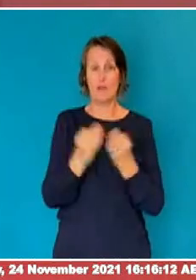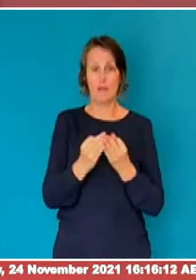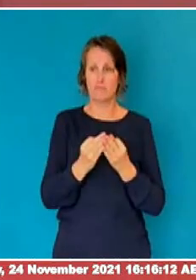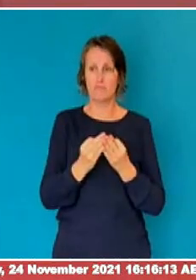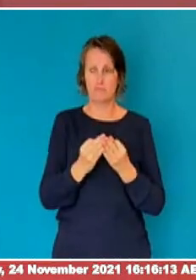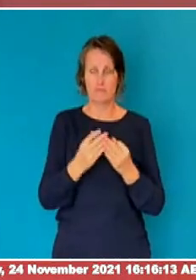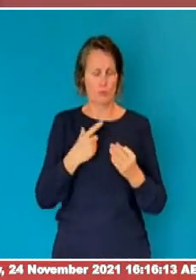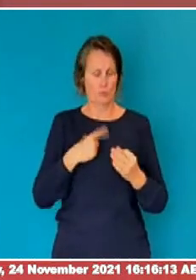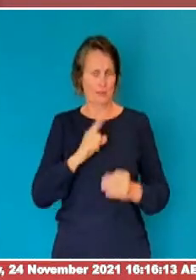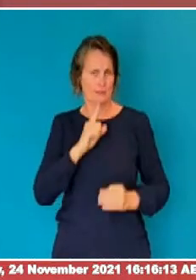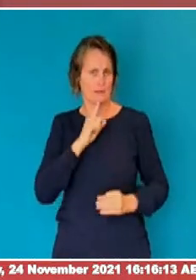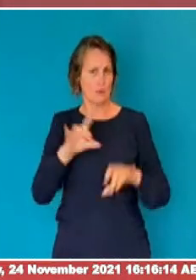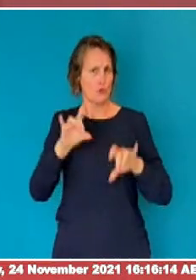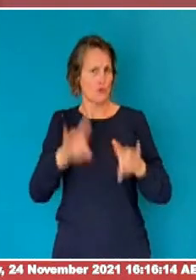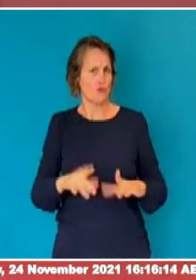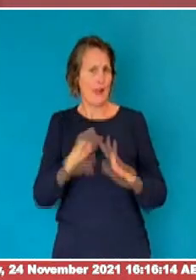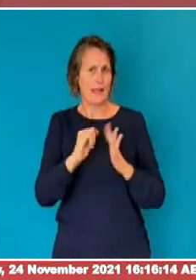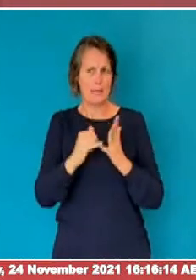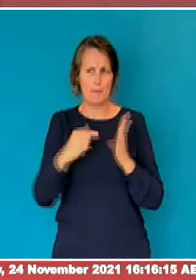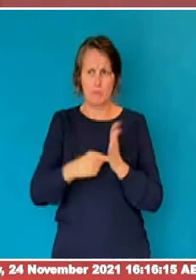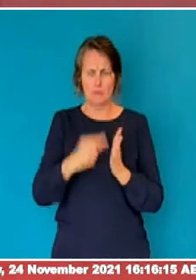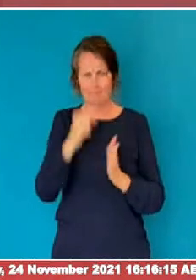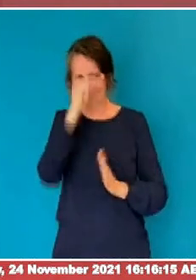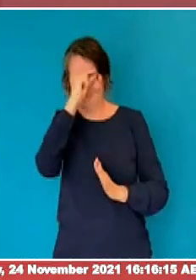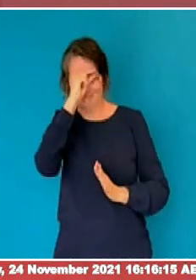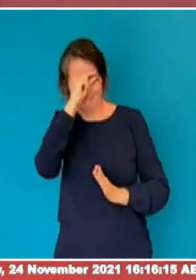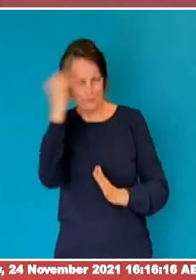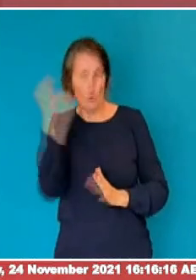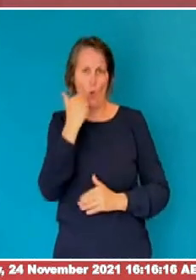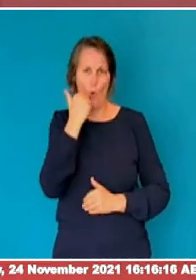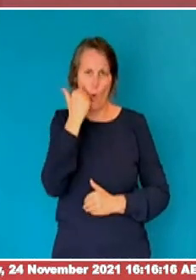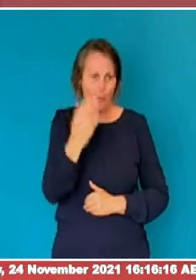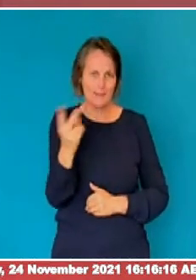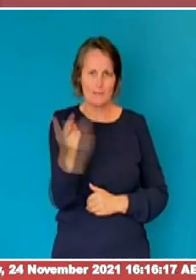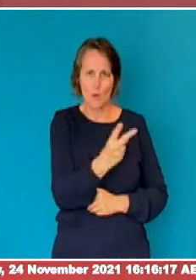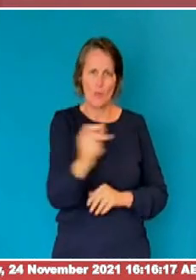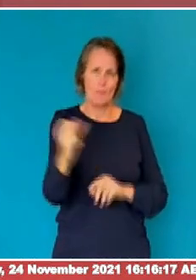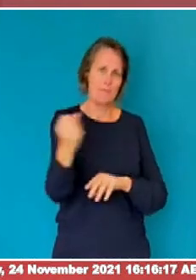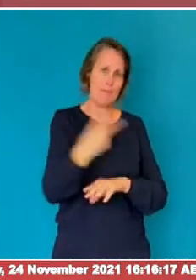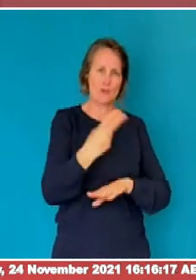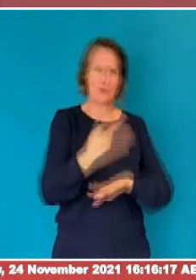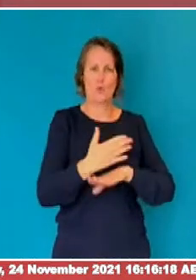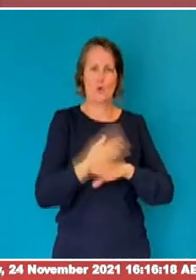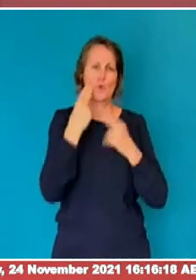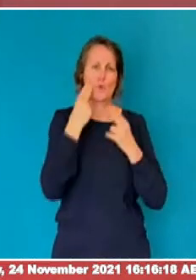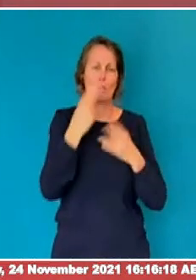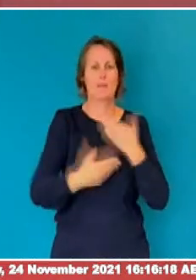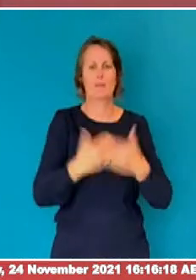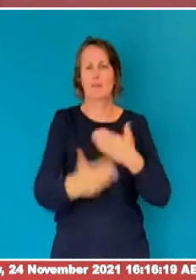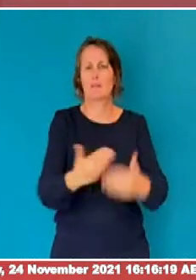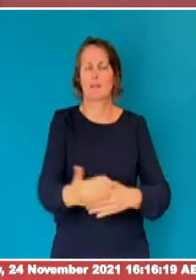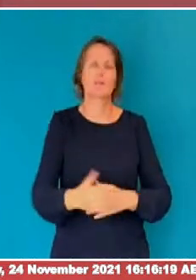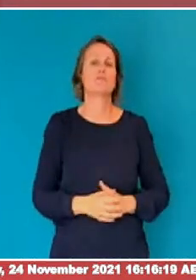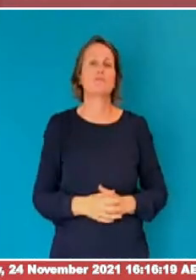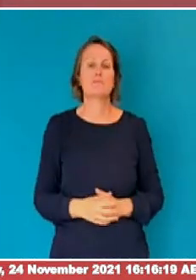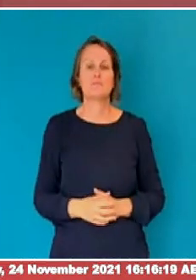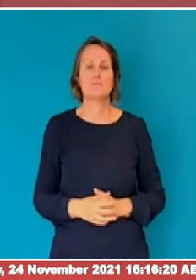that Australia Post focus is always to return that person back to work. Thank you, Ms Davies.